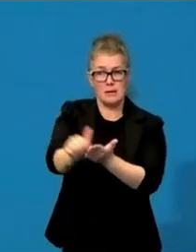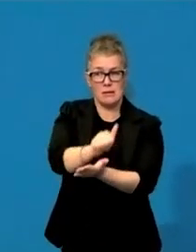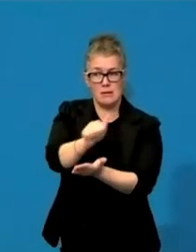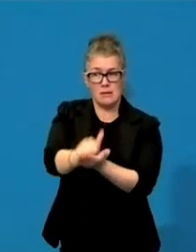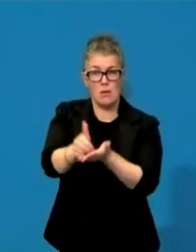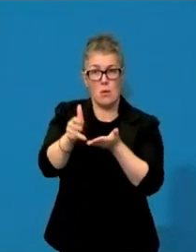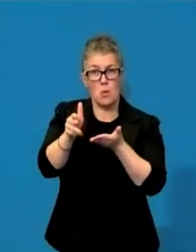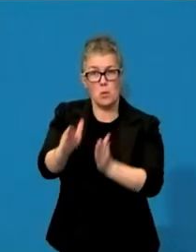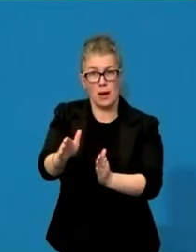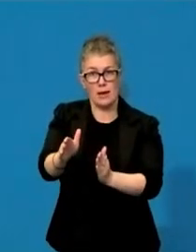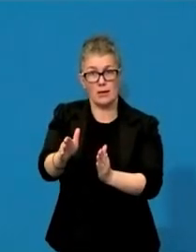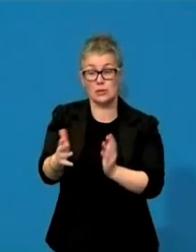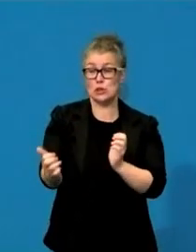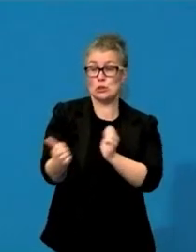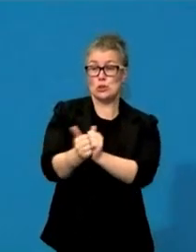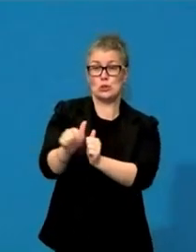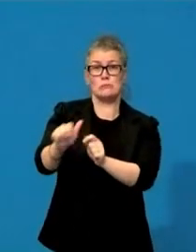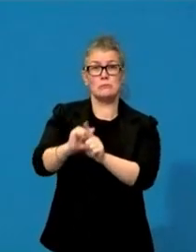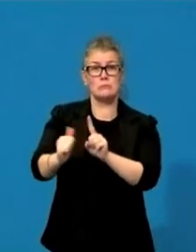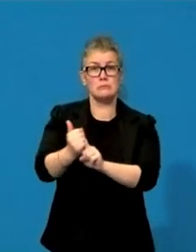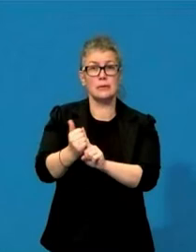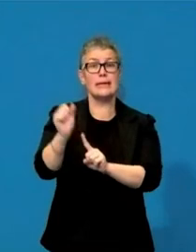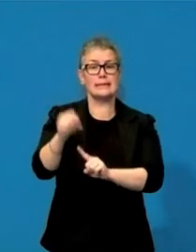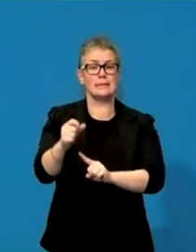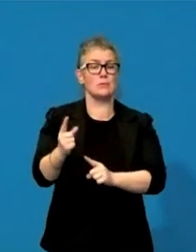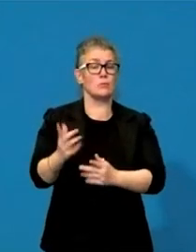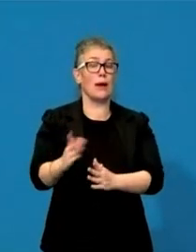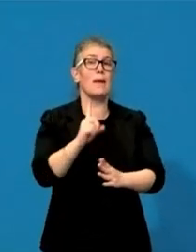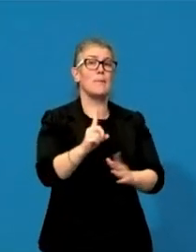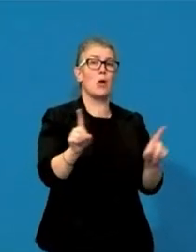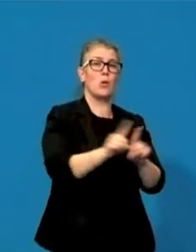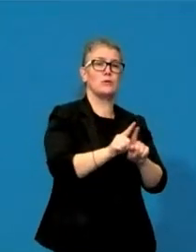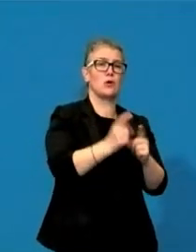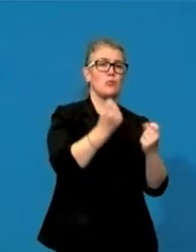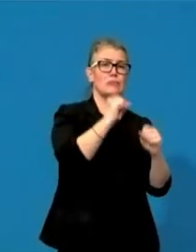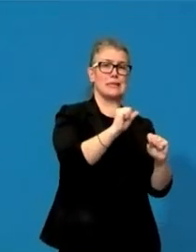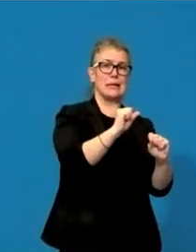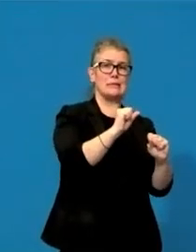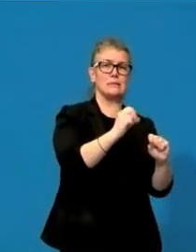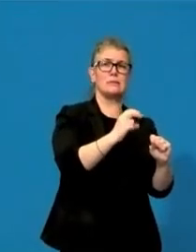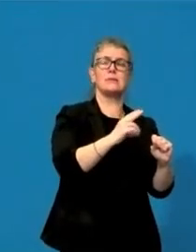on the other hand, if there was protections to prevent exploitation of participants and